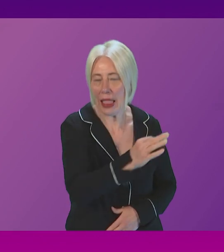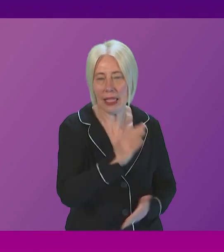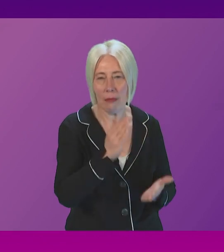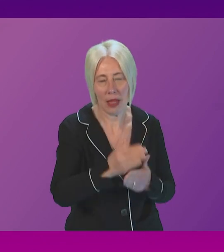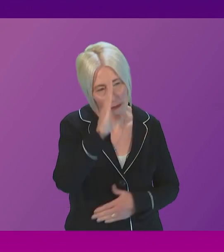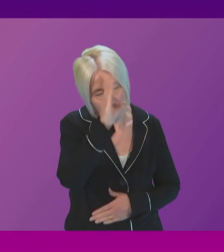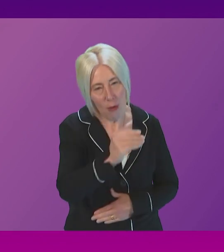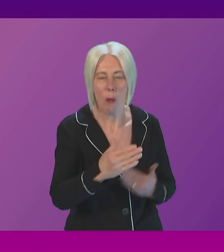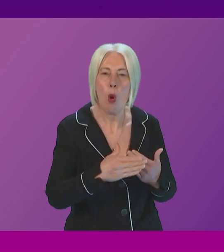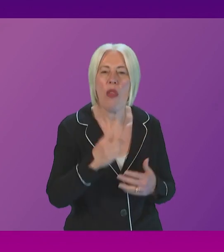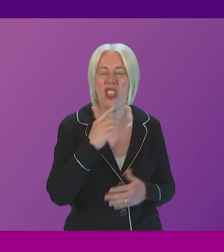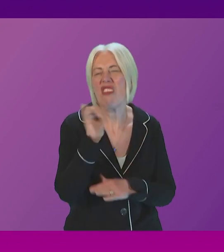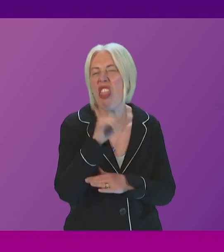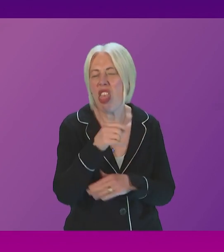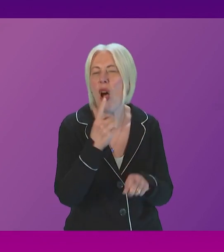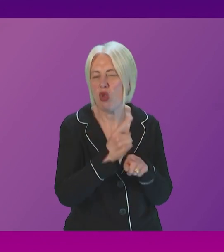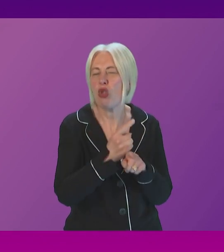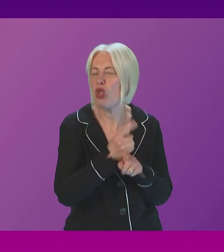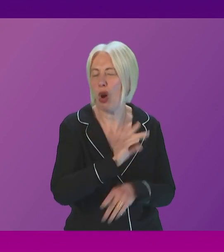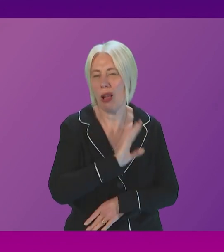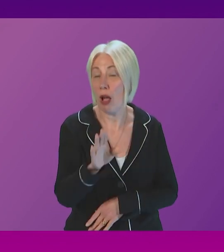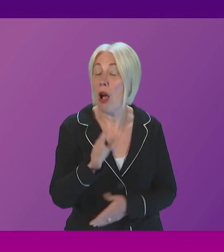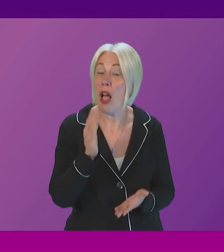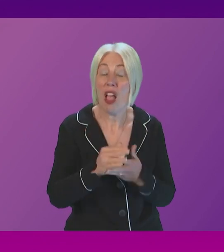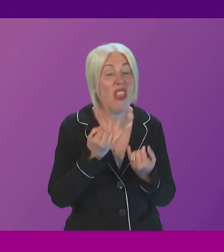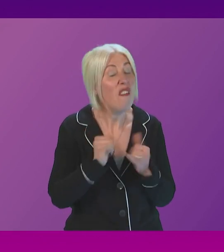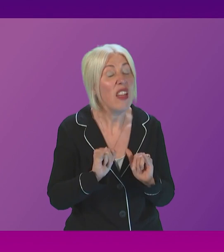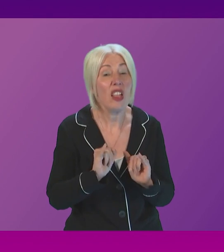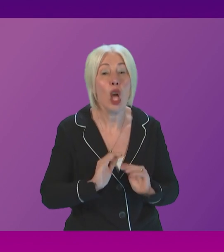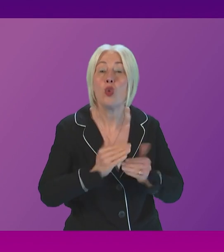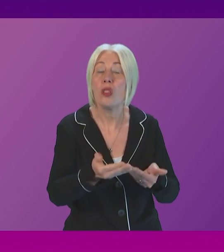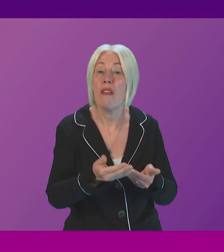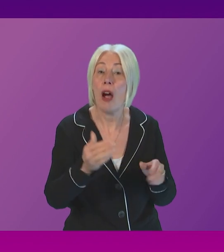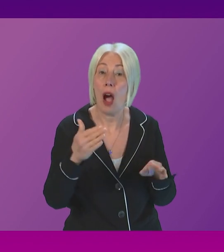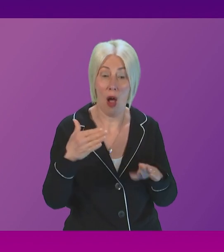than empty words. The SNP’s failure to deliver a working ferry network is ruining lives,